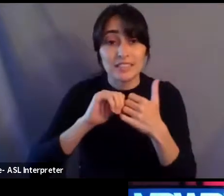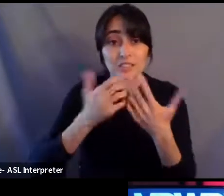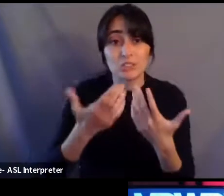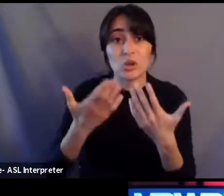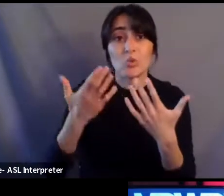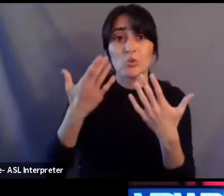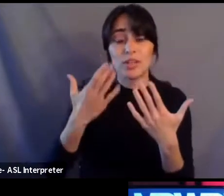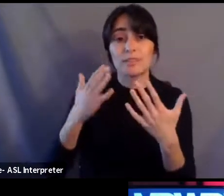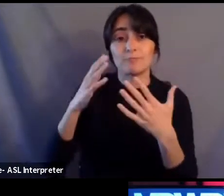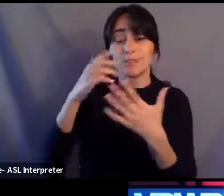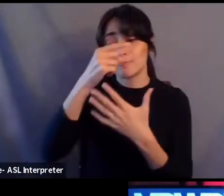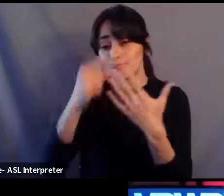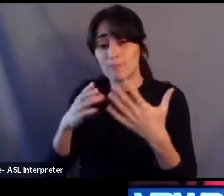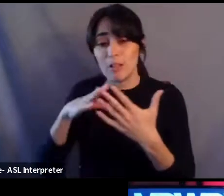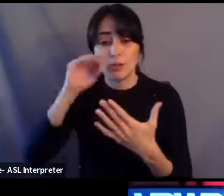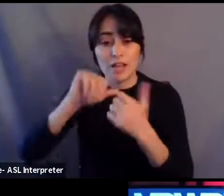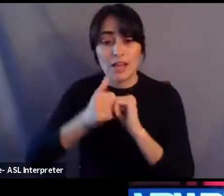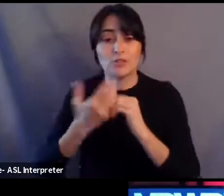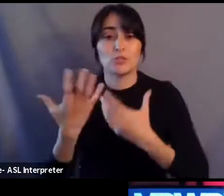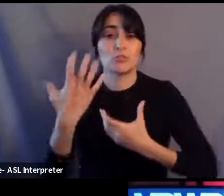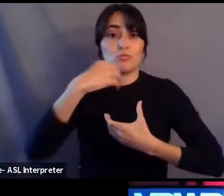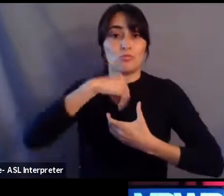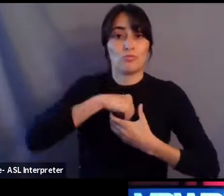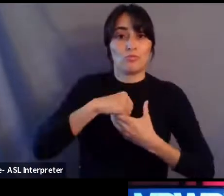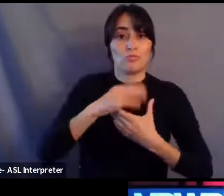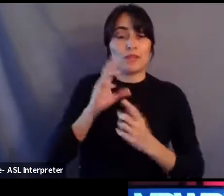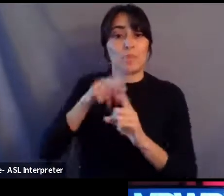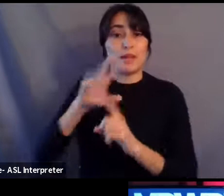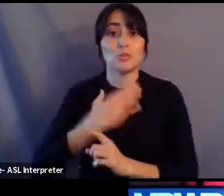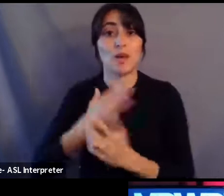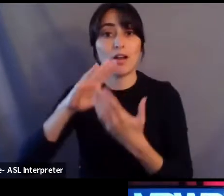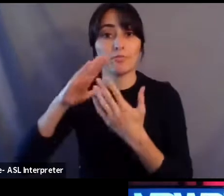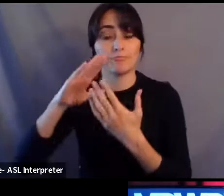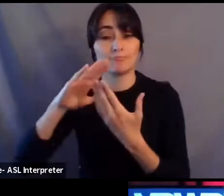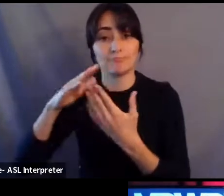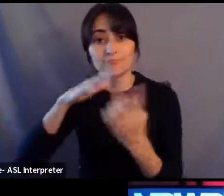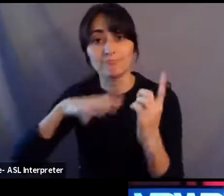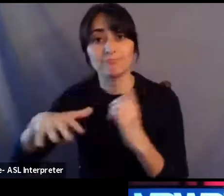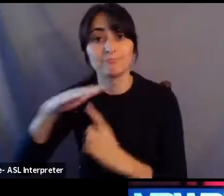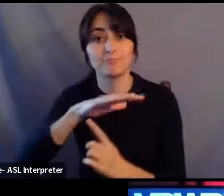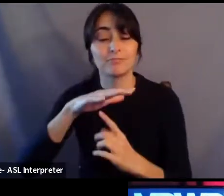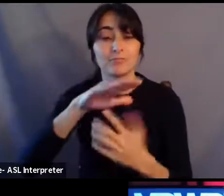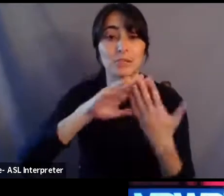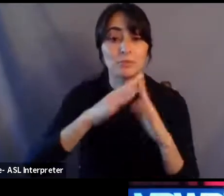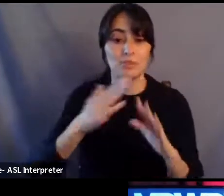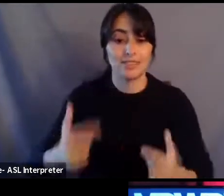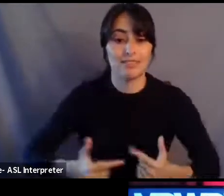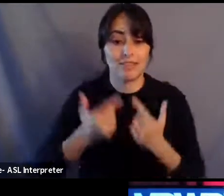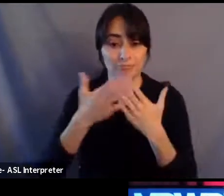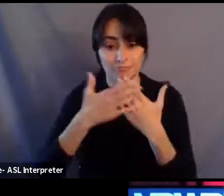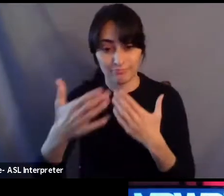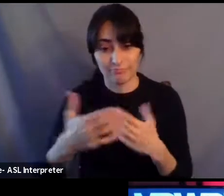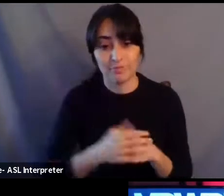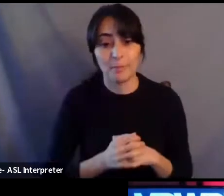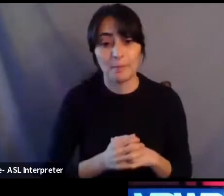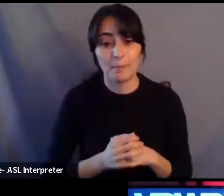difference in each other's lives, workplaces and in our communities. As I mentioned last week,